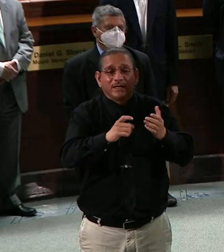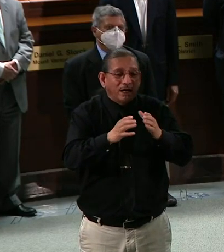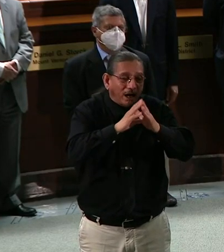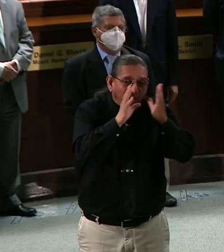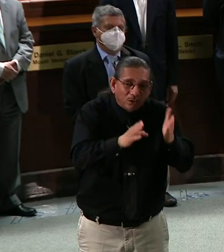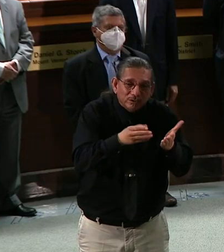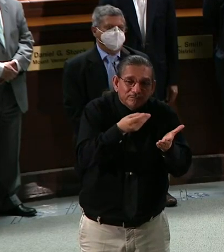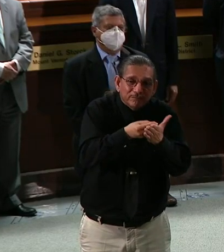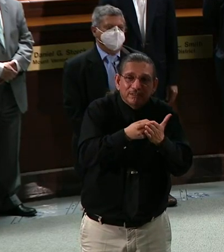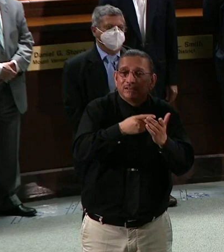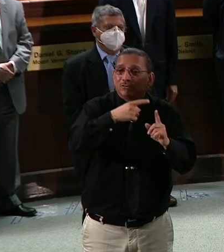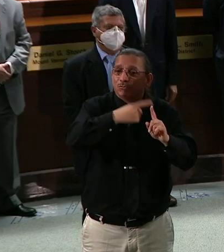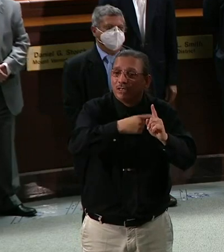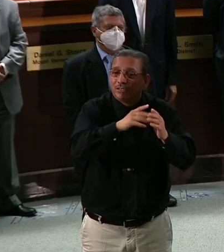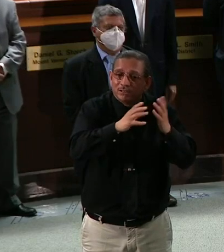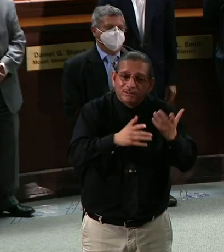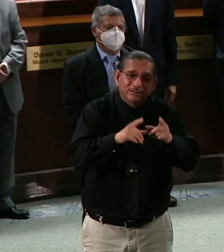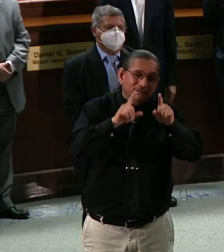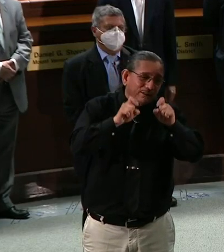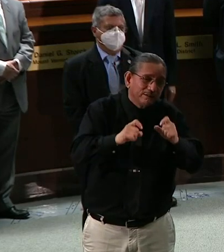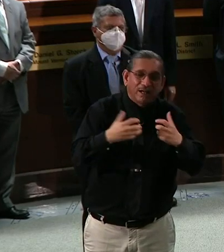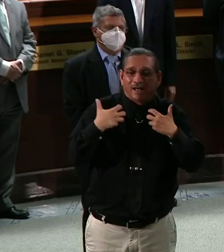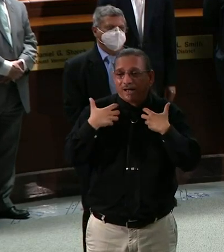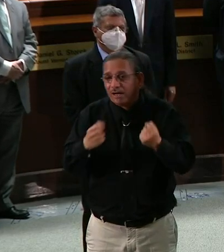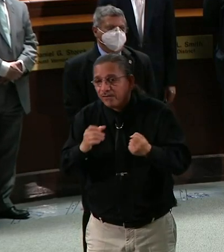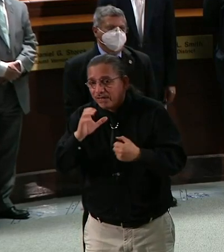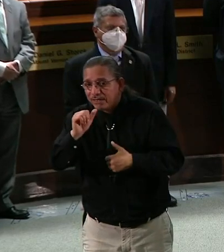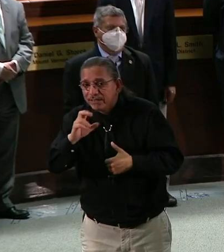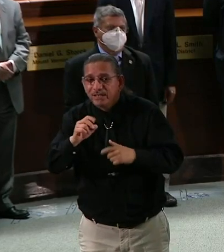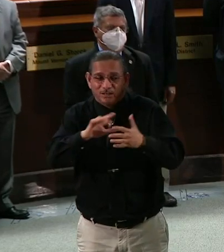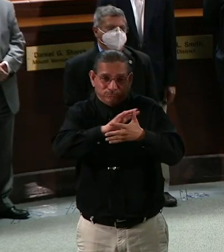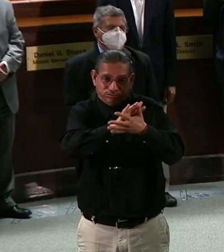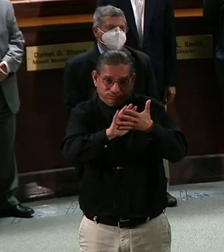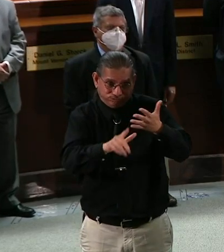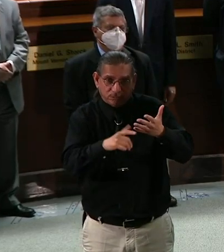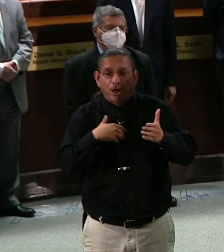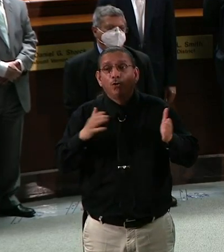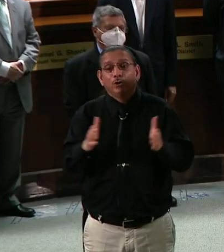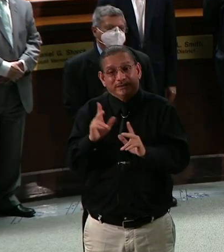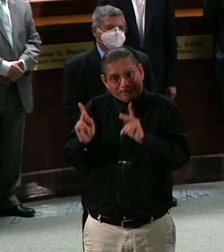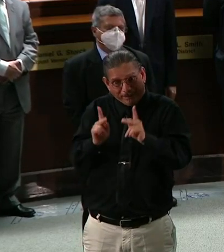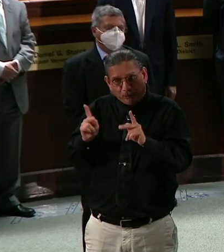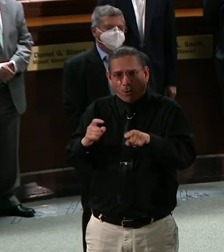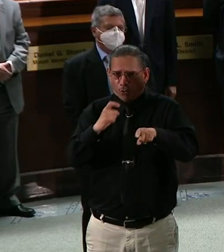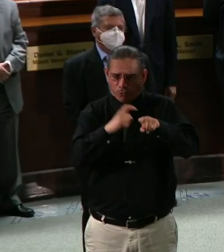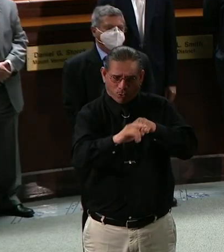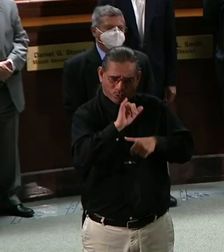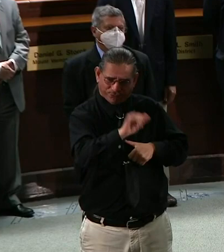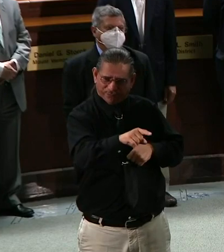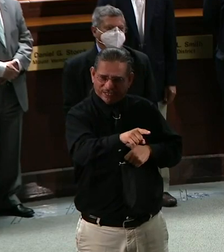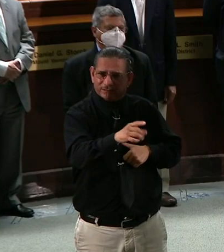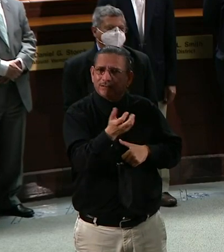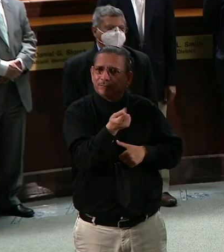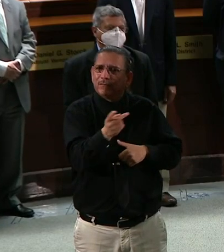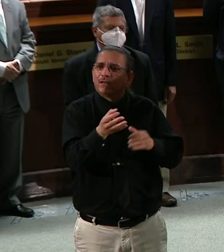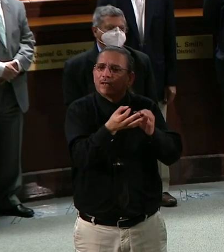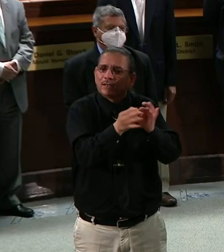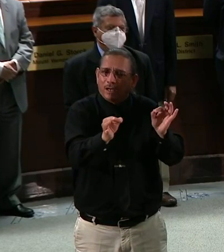WITH UTILITIES HOUSING RANT TESTING HEALTH CARE TO CALL AND